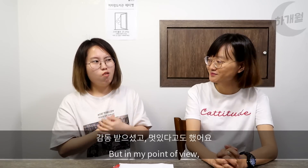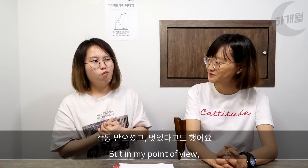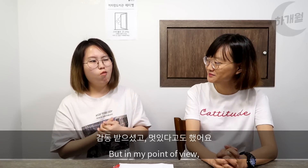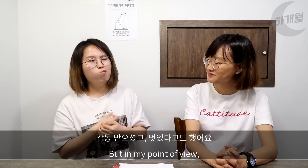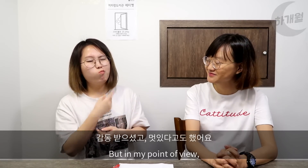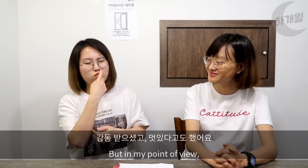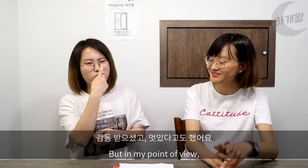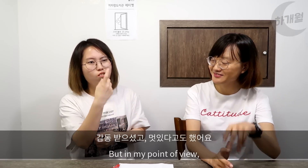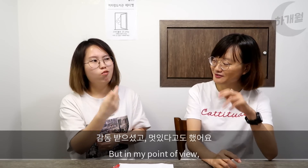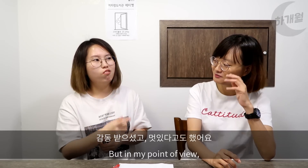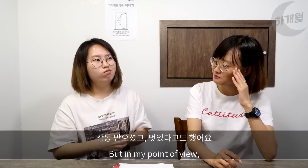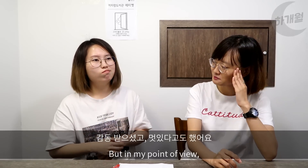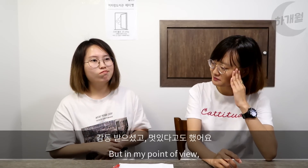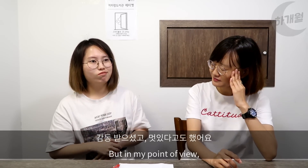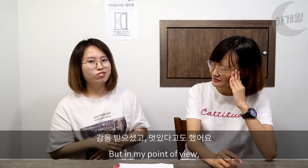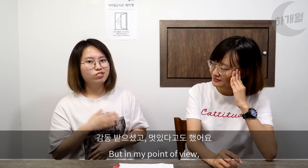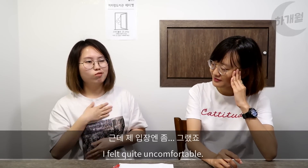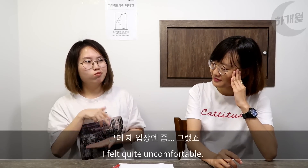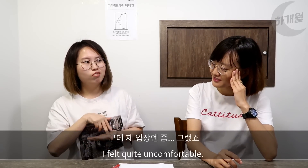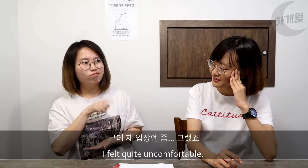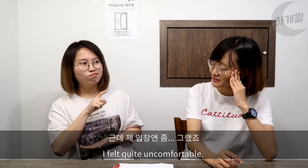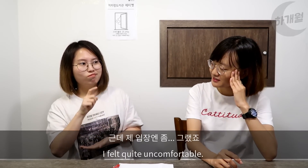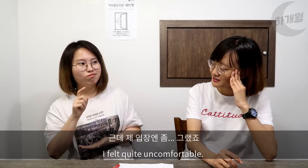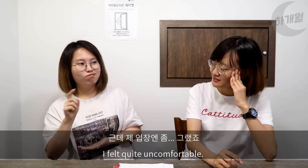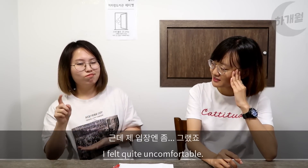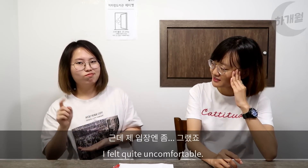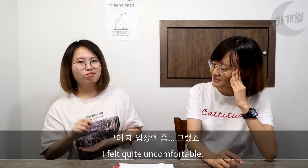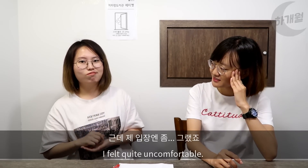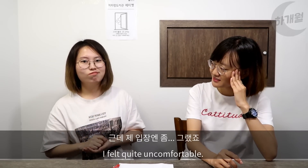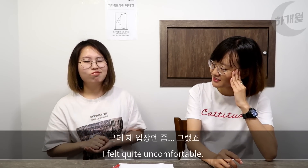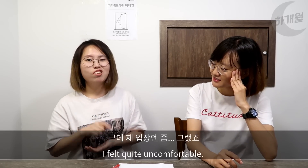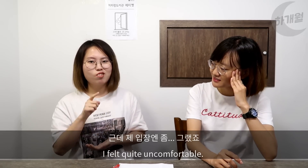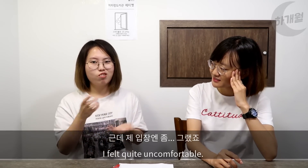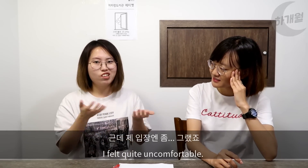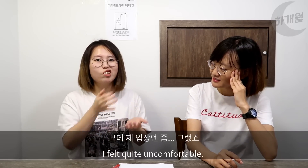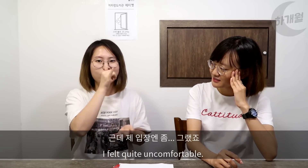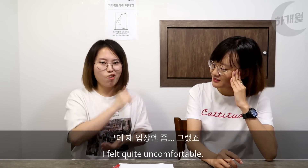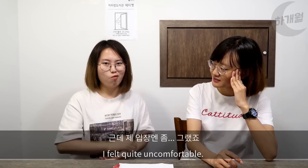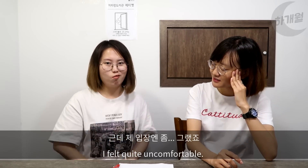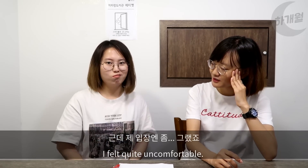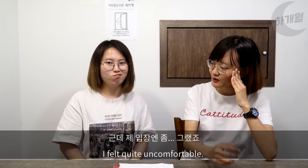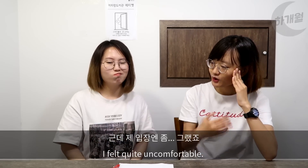But in my point of view, I felt quite uncomfortable.